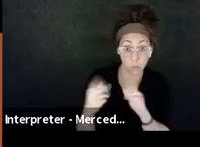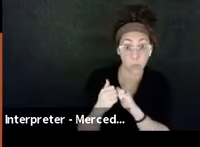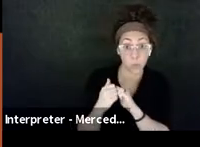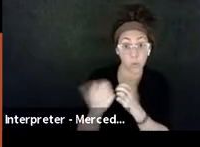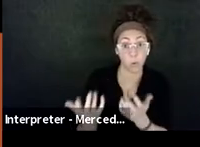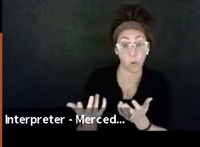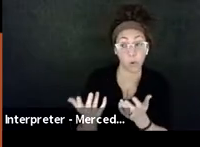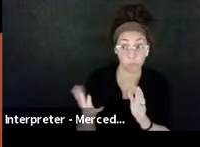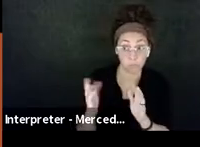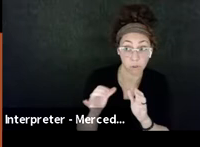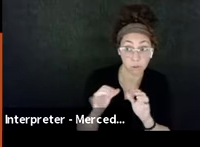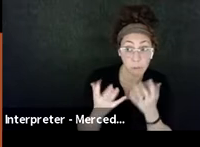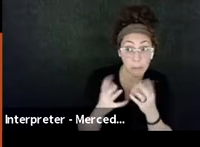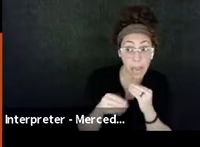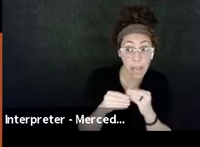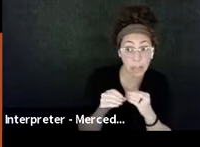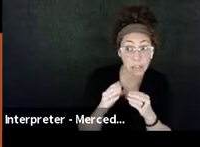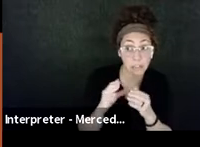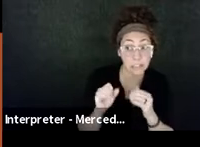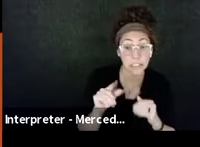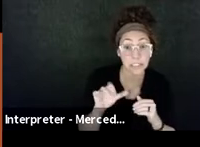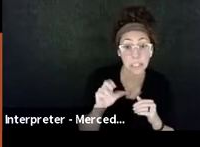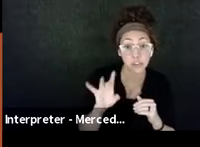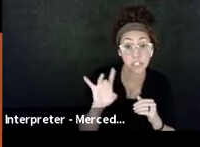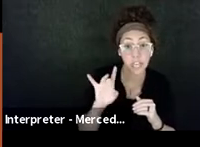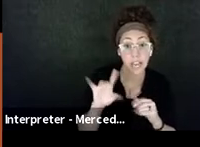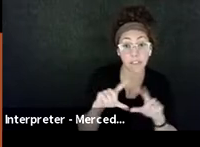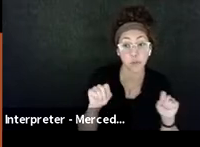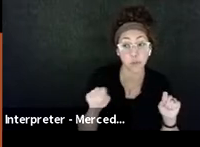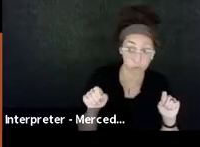Natalie Chavez: Additional Section eight vouchers that could actually be issued. So we can leverage our resources with them.